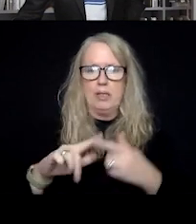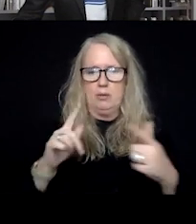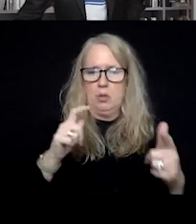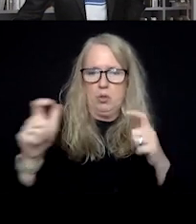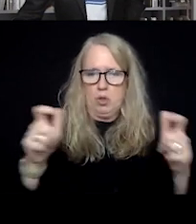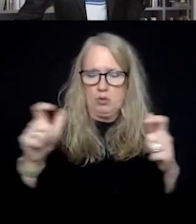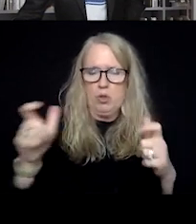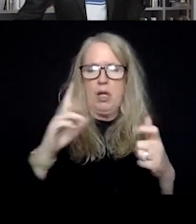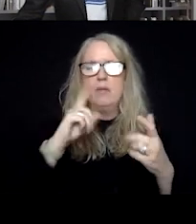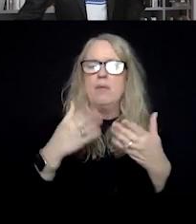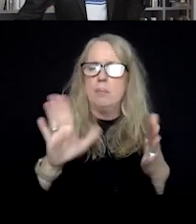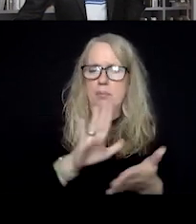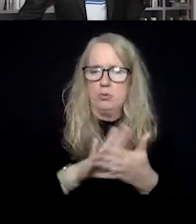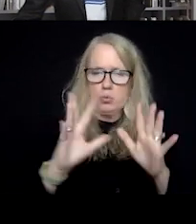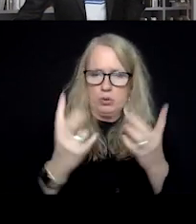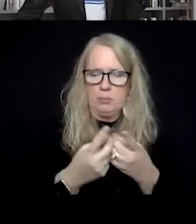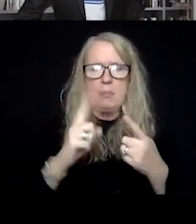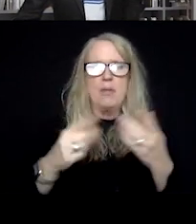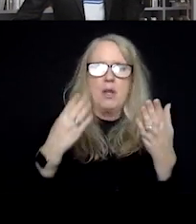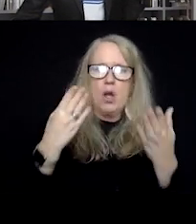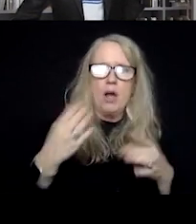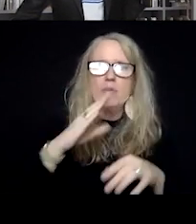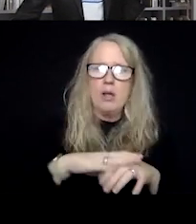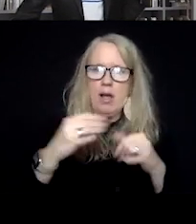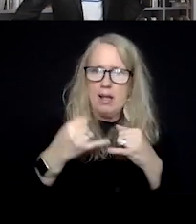SCHOOL DISTRICTS THAT ARE OFFERING ONLINE THERAPY SESSIONS TO REACH